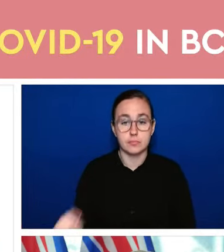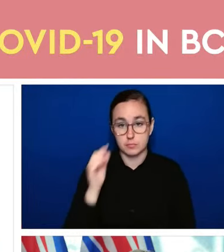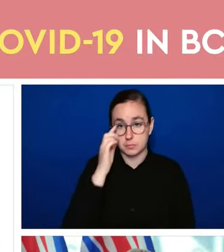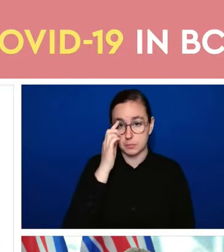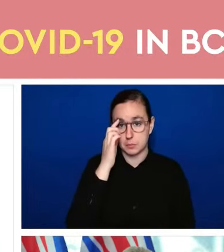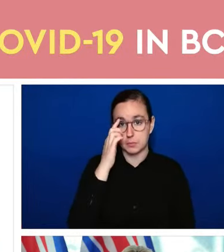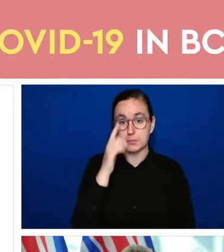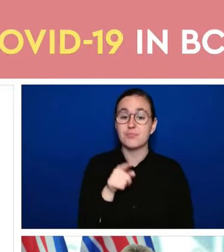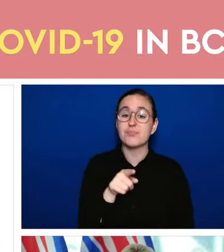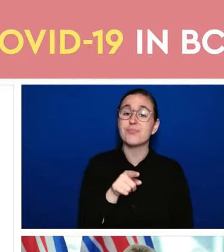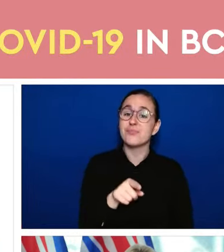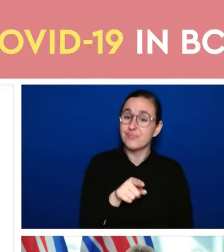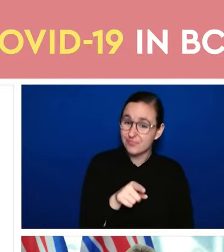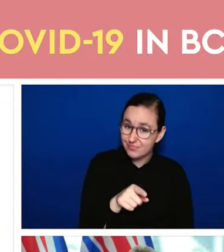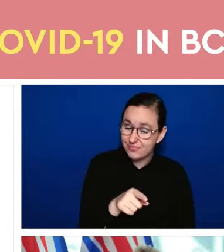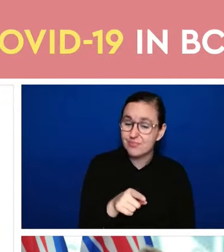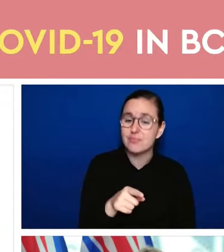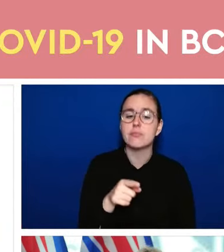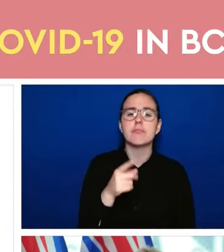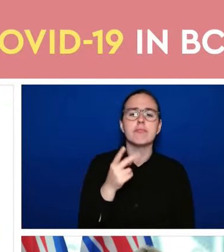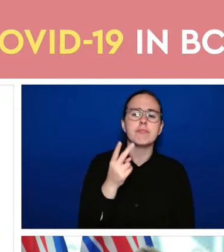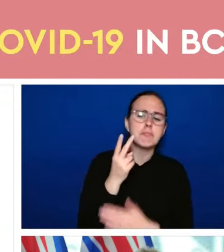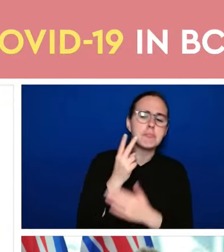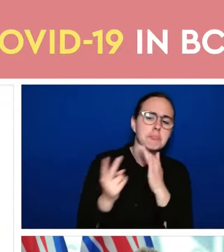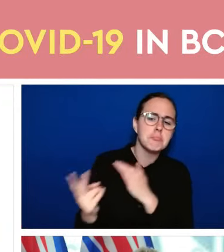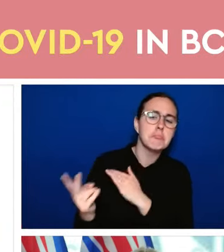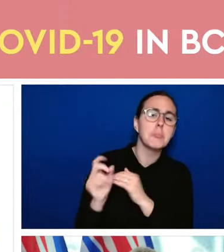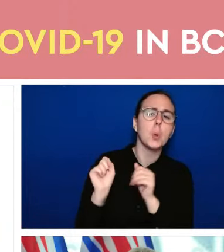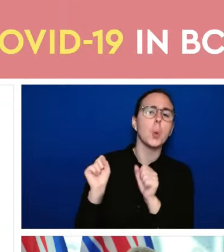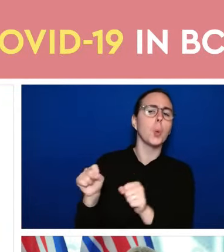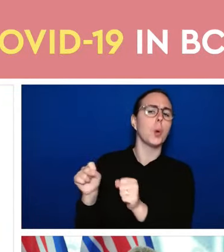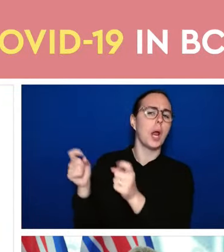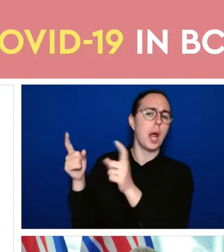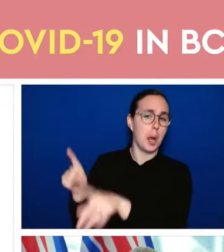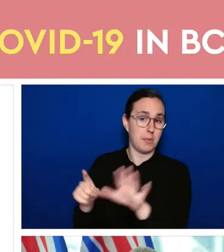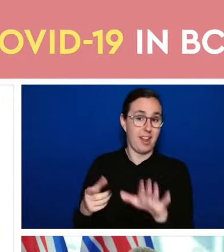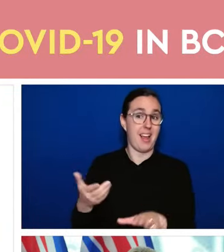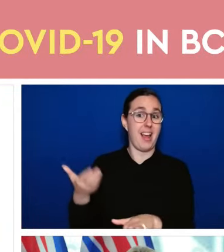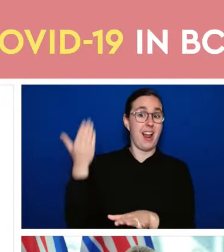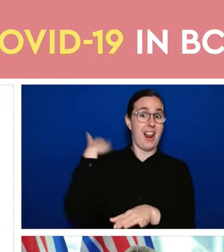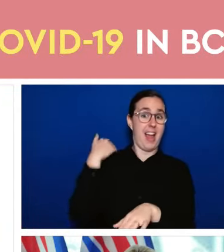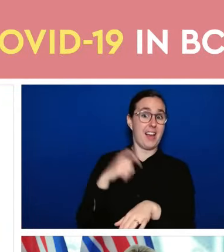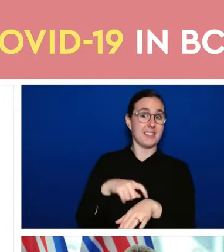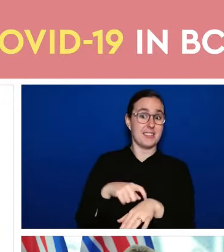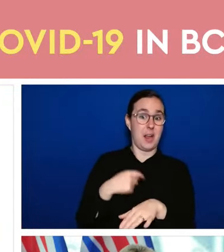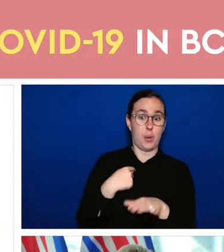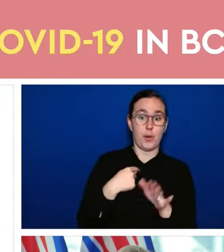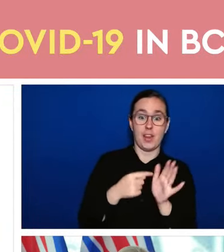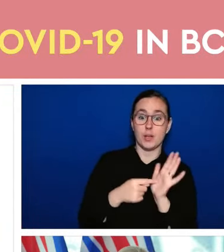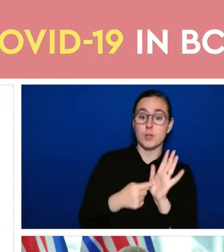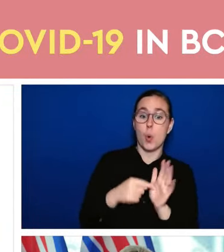June- we were starting on that